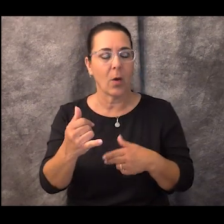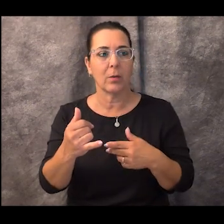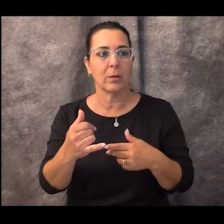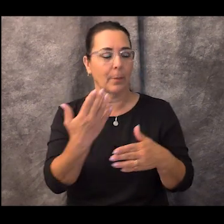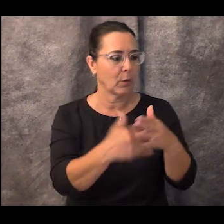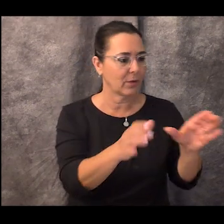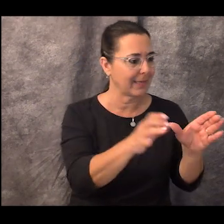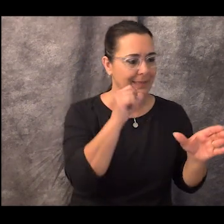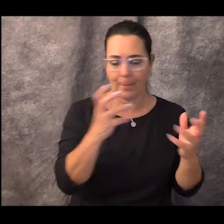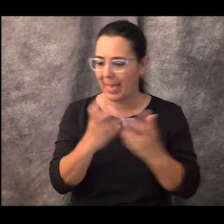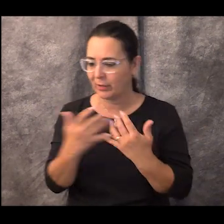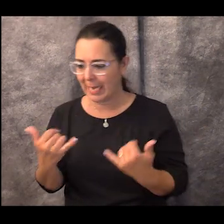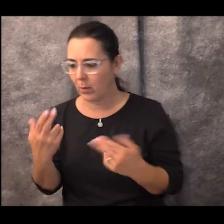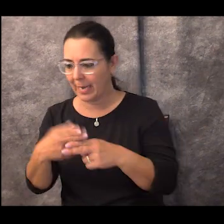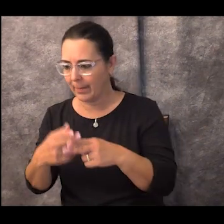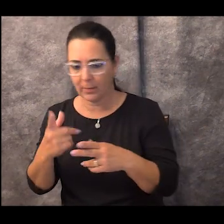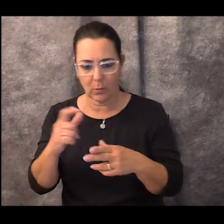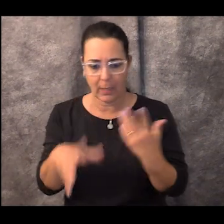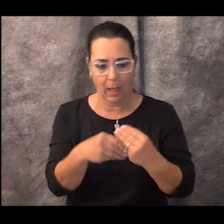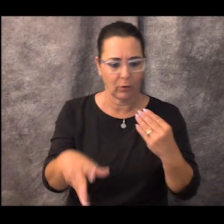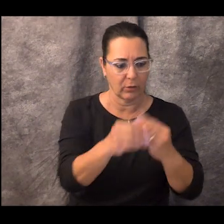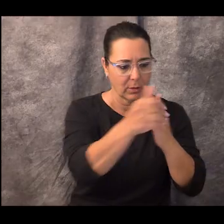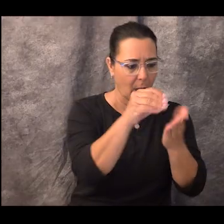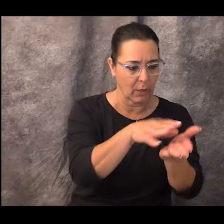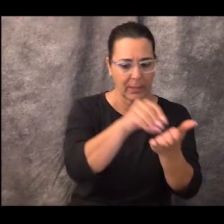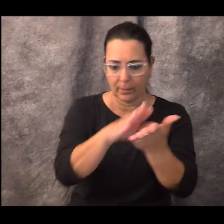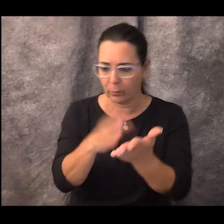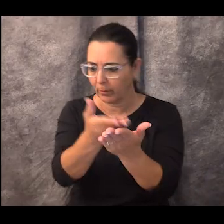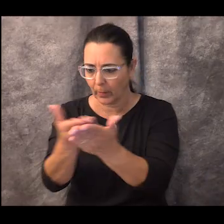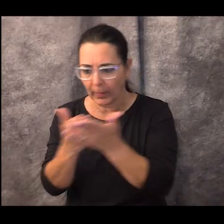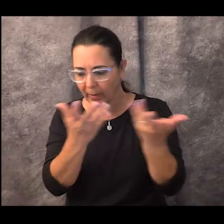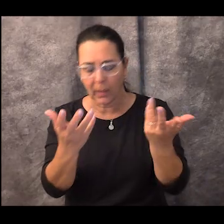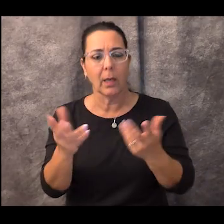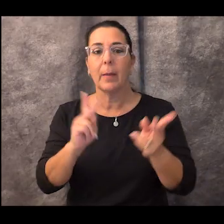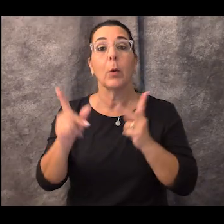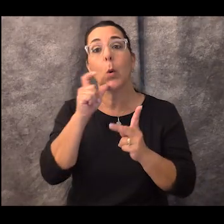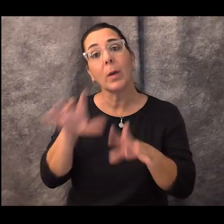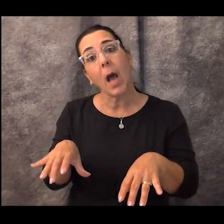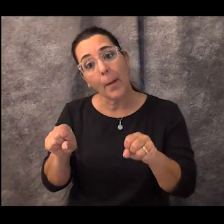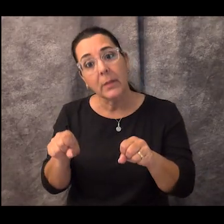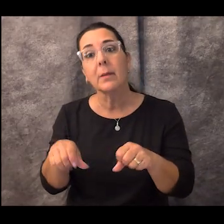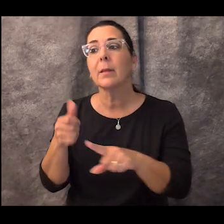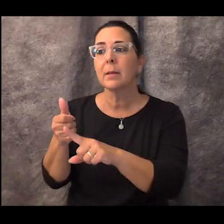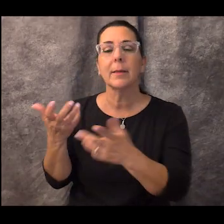People who experienced adoption, there are people for whom it's extremely difficult, or it just may not even exist.